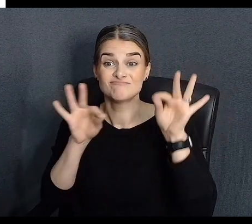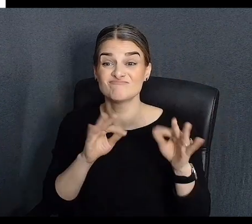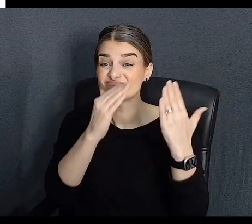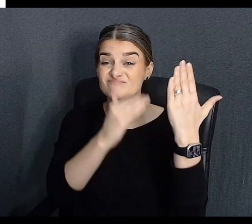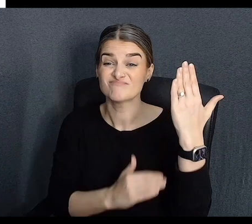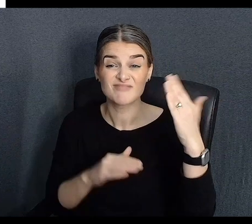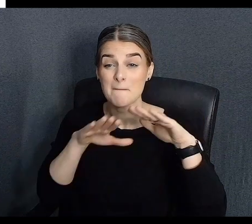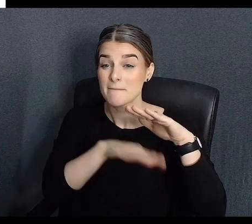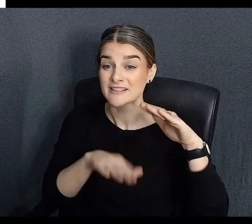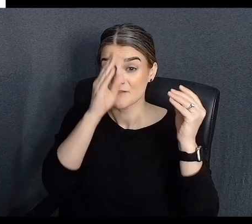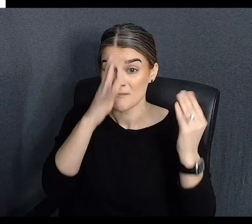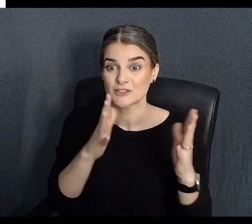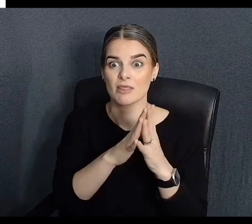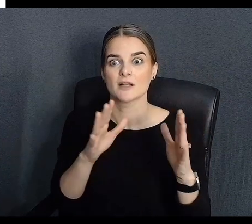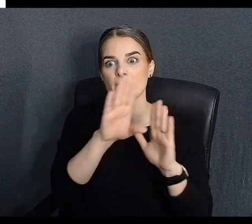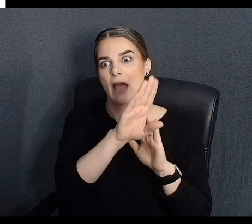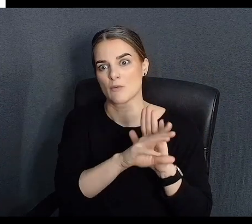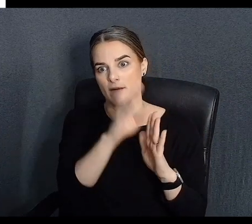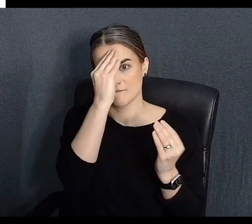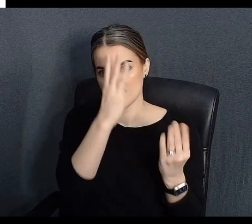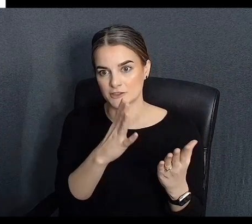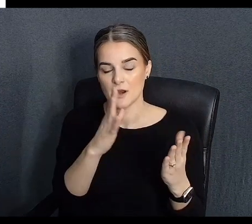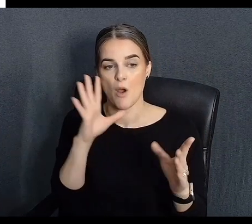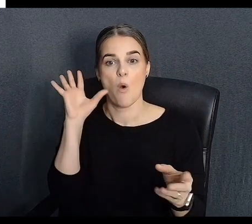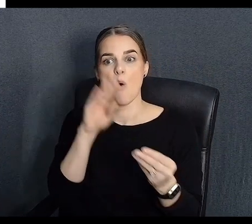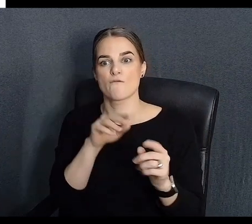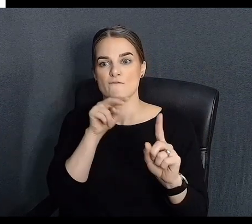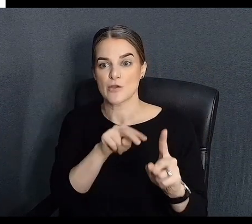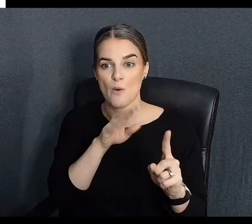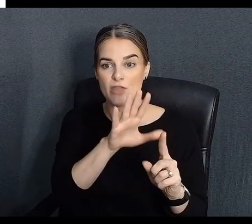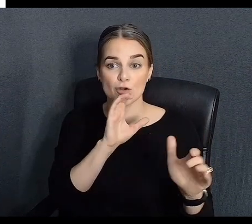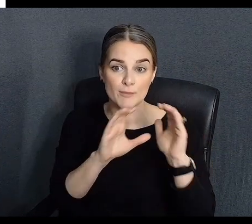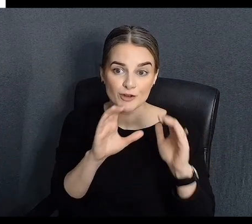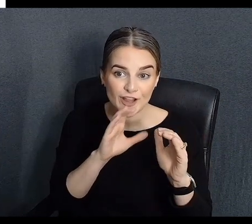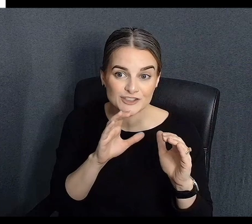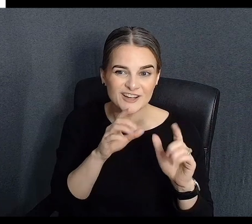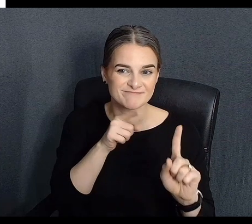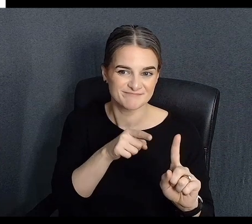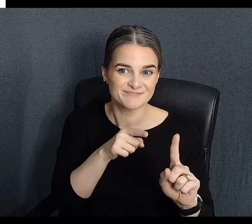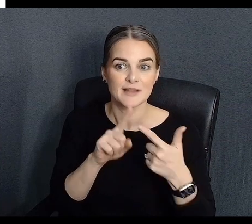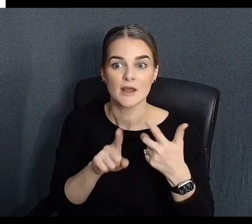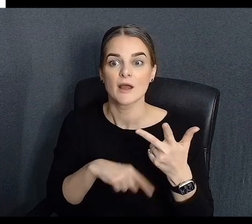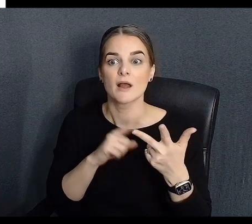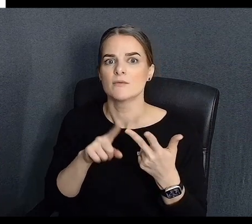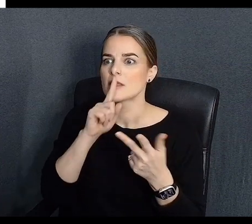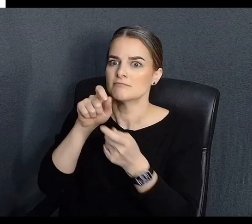So it's a lot of background information, an overview of the person's communication. There's a really detailed, comprehensive assessment